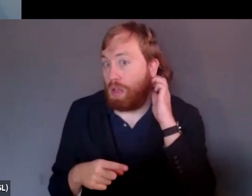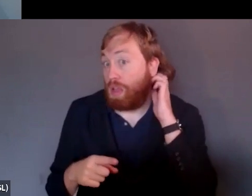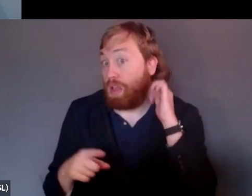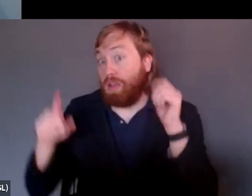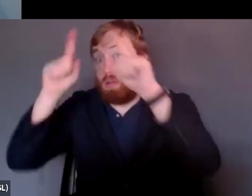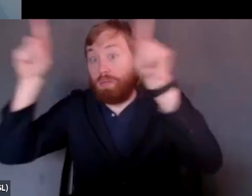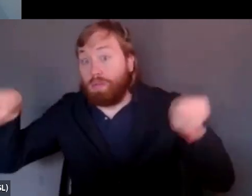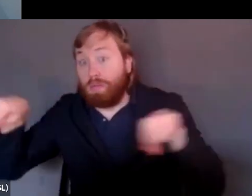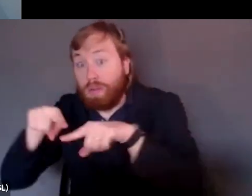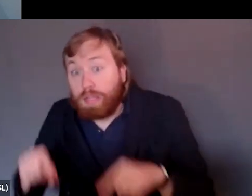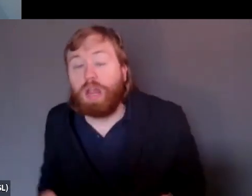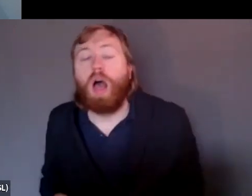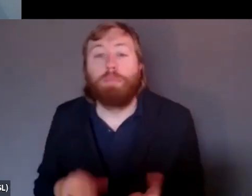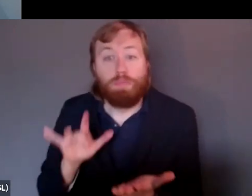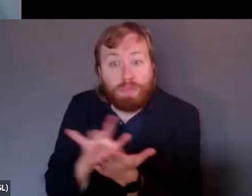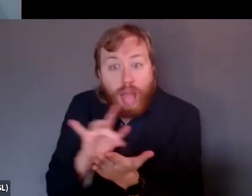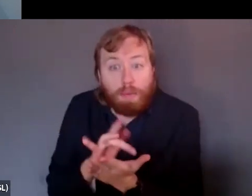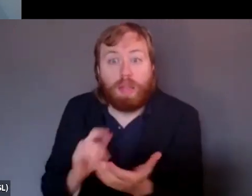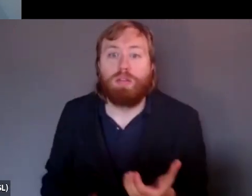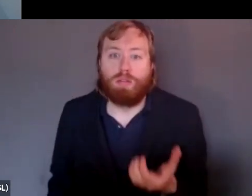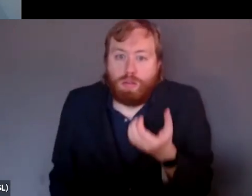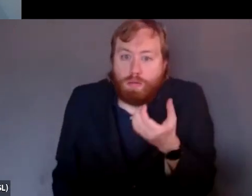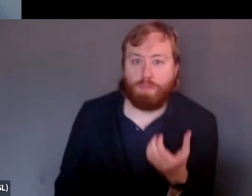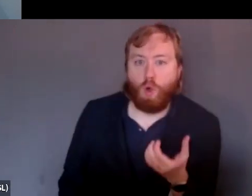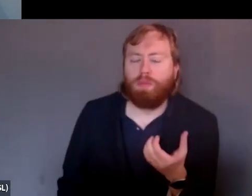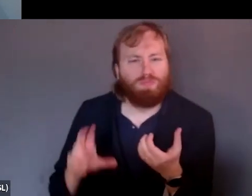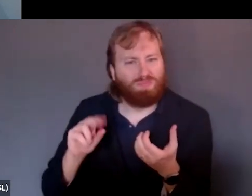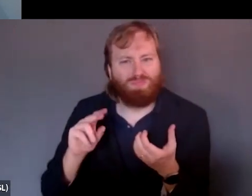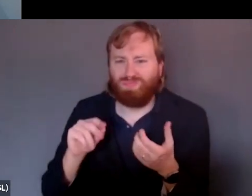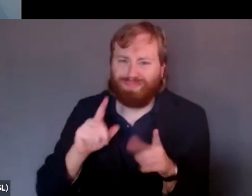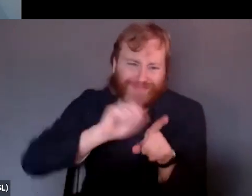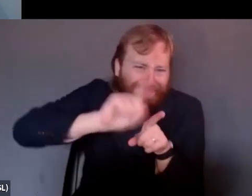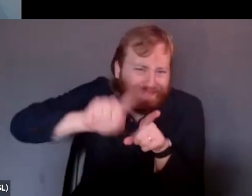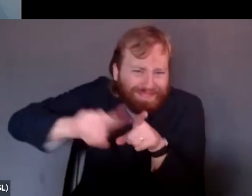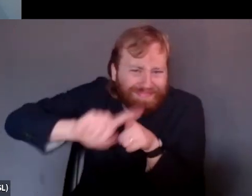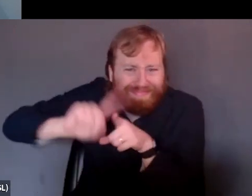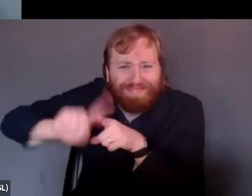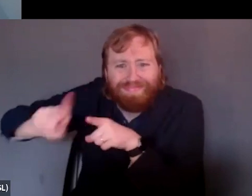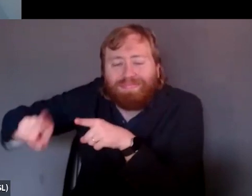because that's really the reality. We actually scale that viewport and are looking for usability issues